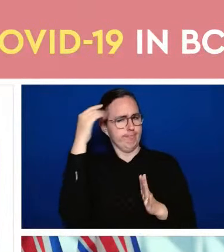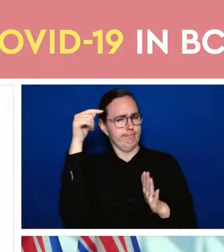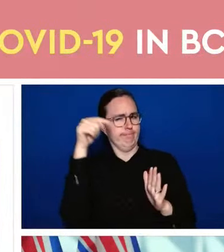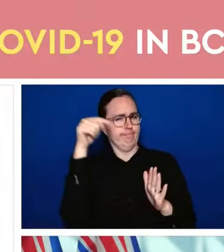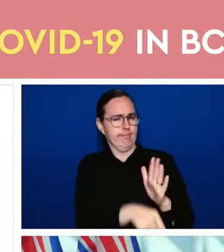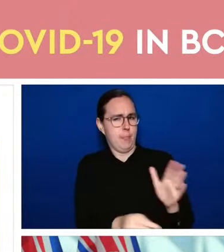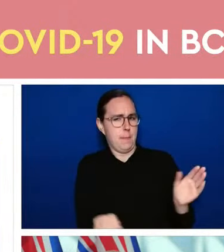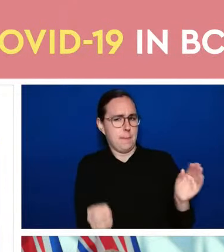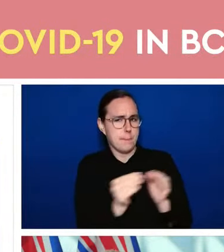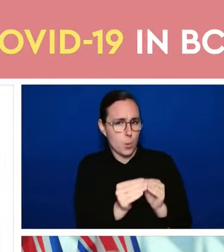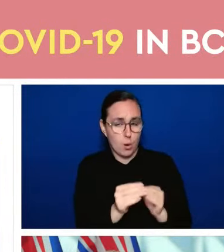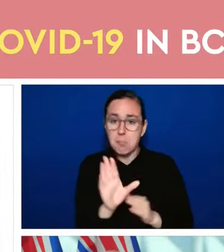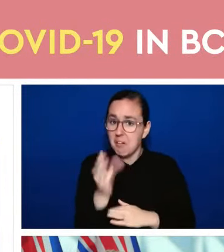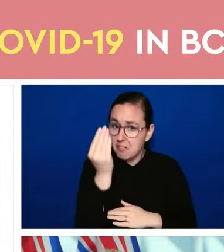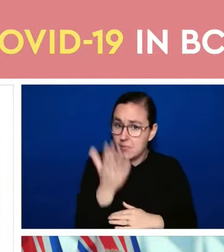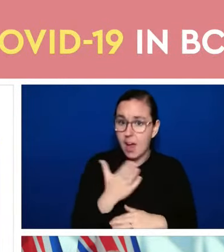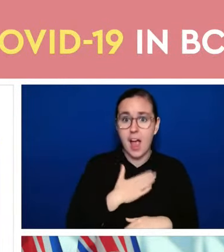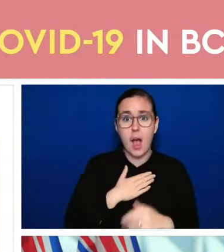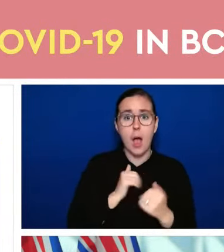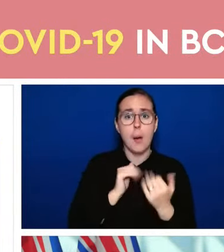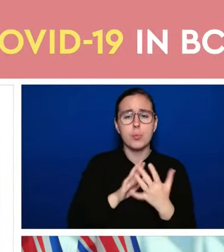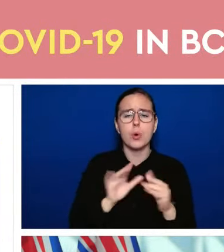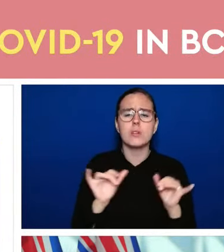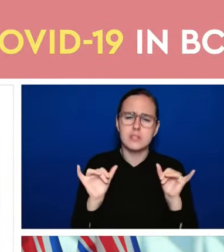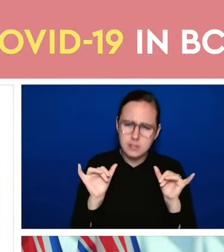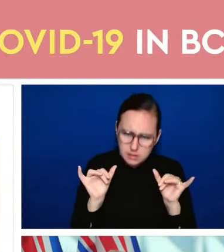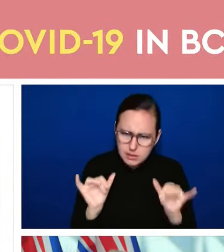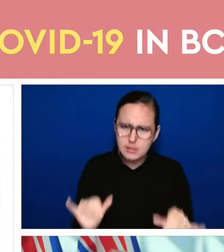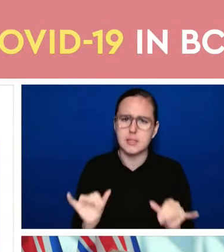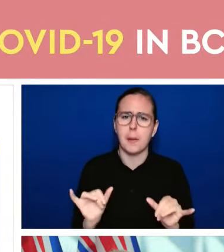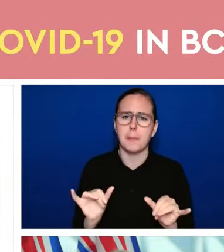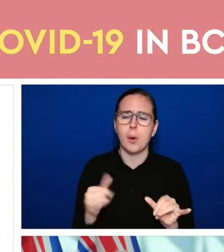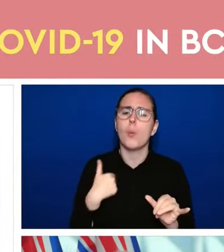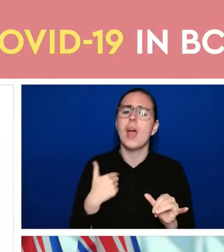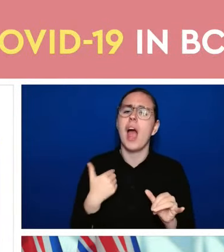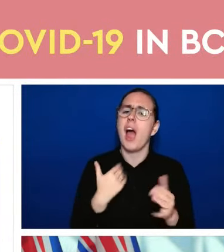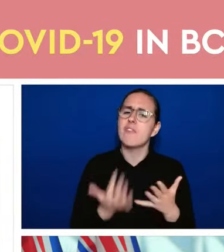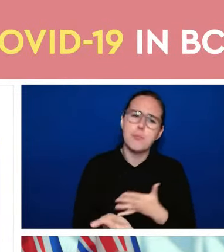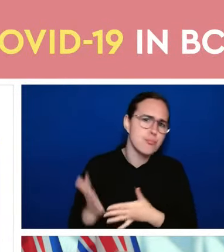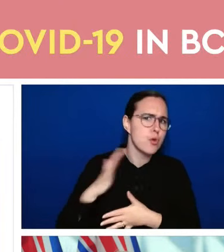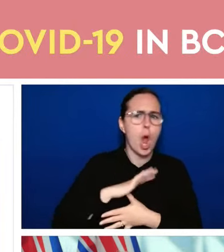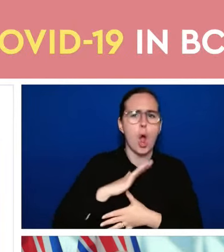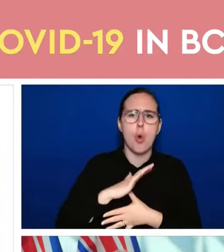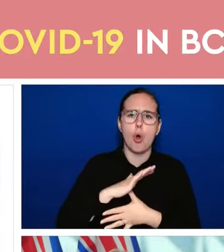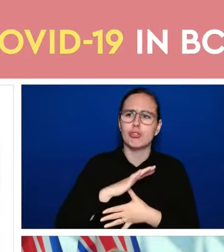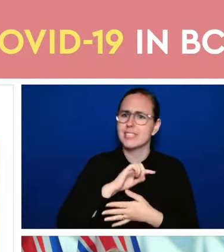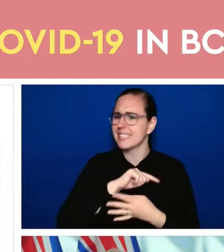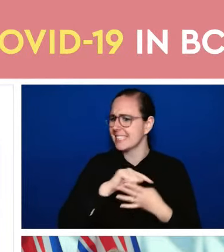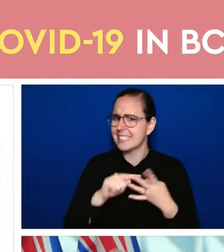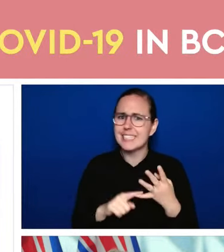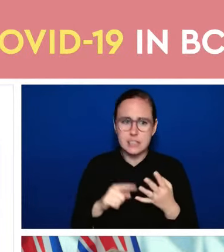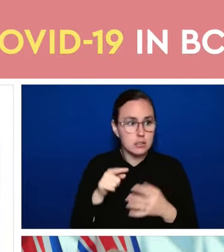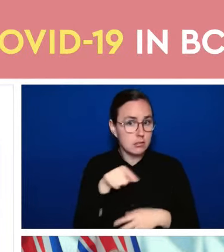protecting people the highest risk of severe illness and death. And particularly we know